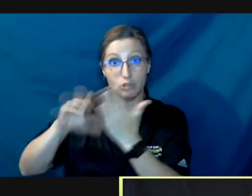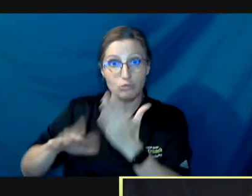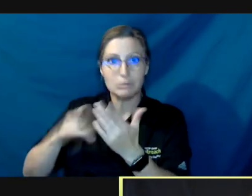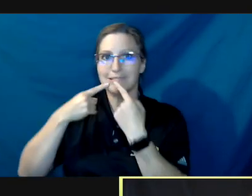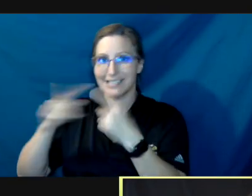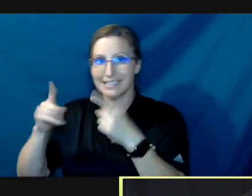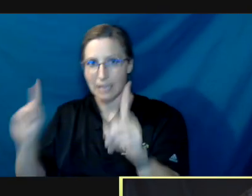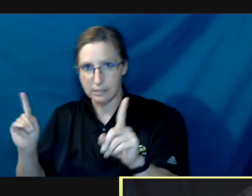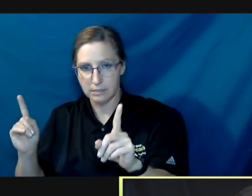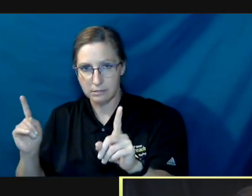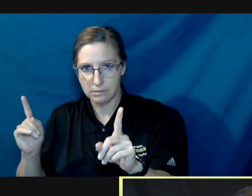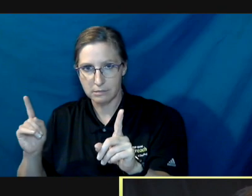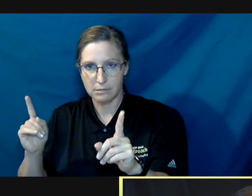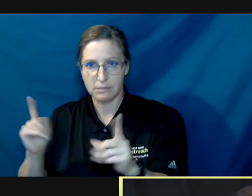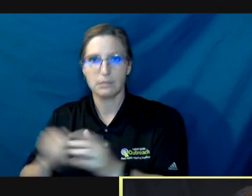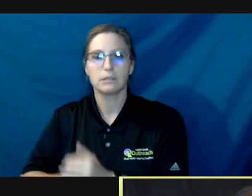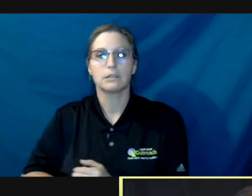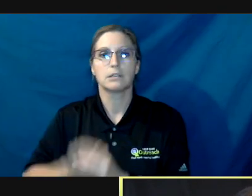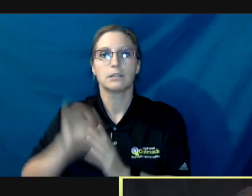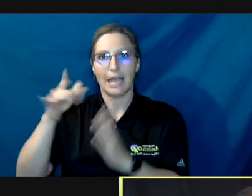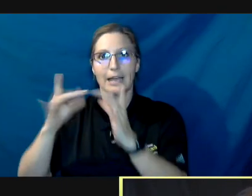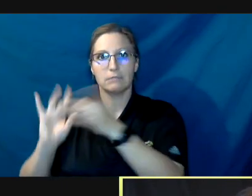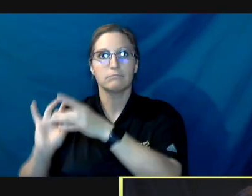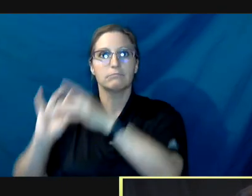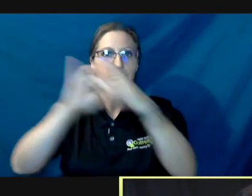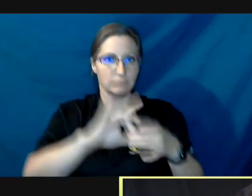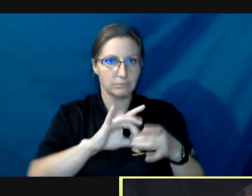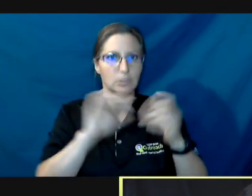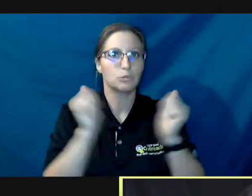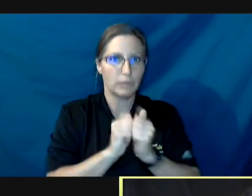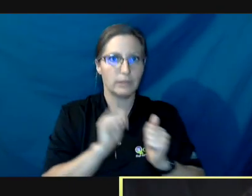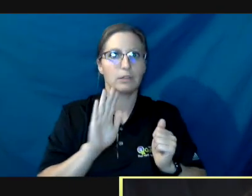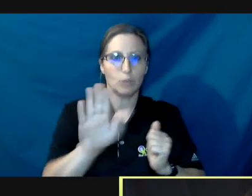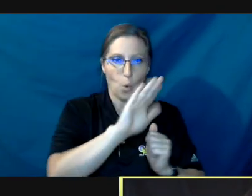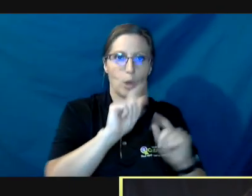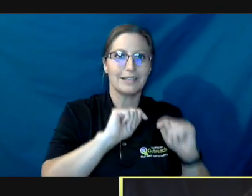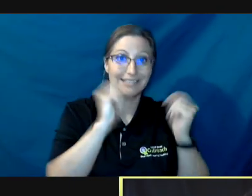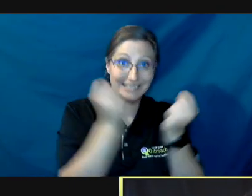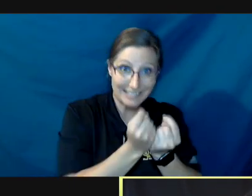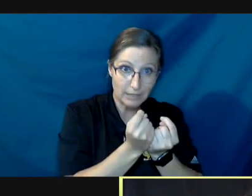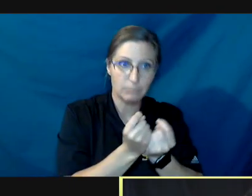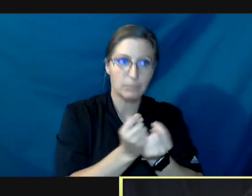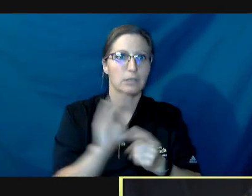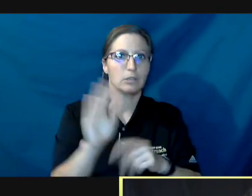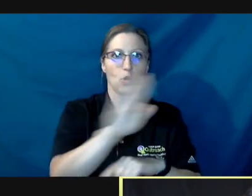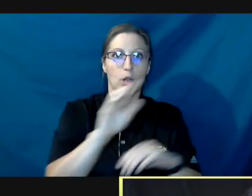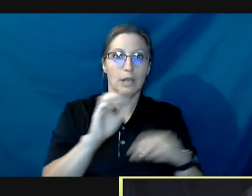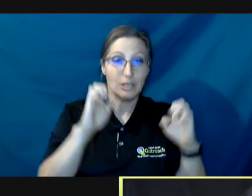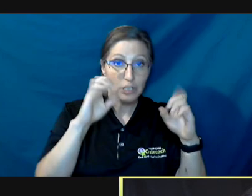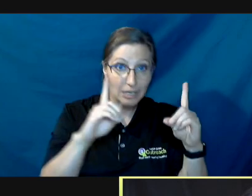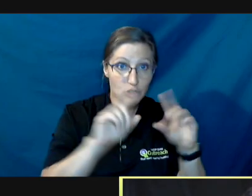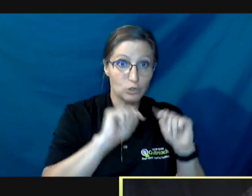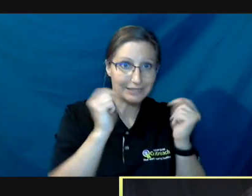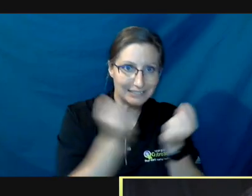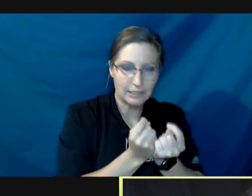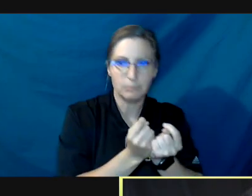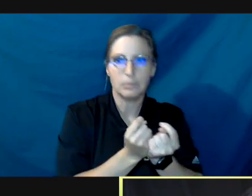is then reflected in the teaming, the educational team, the effectiveness that they have